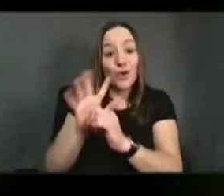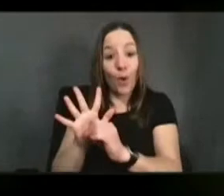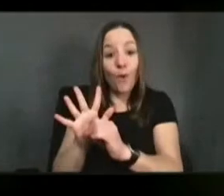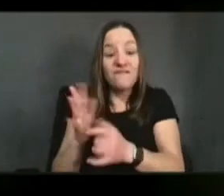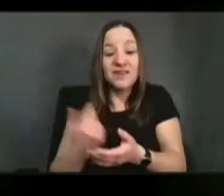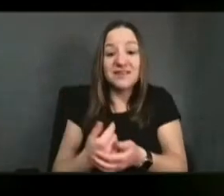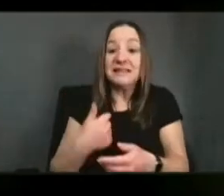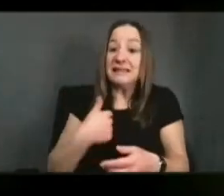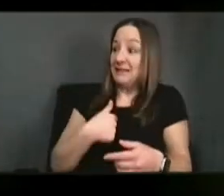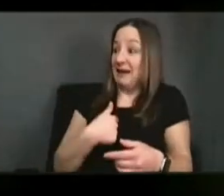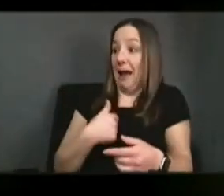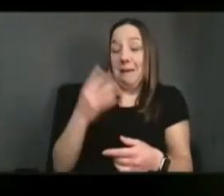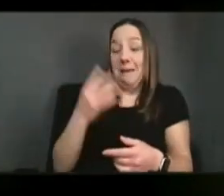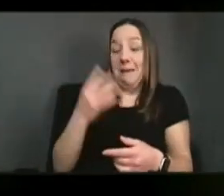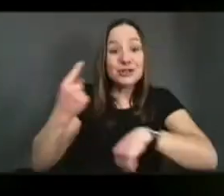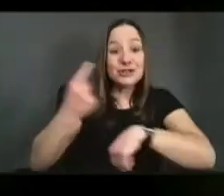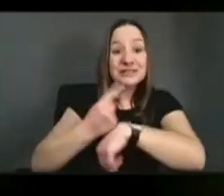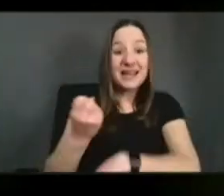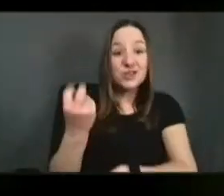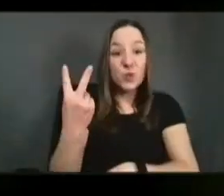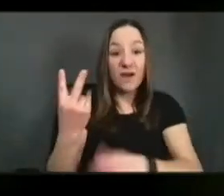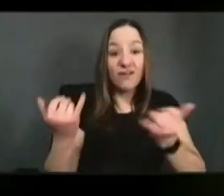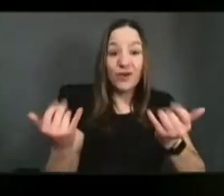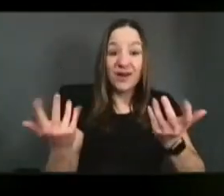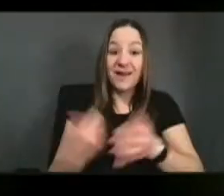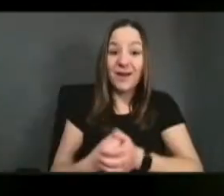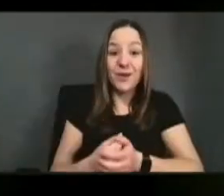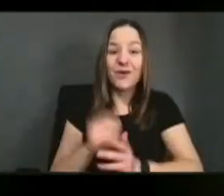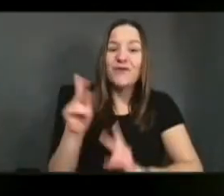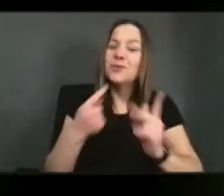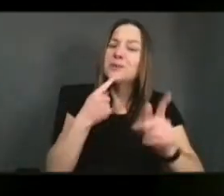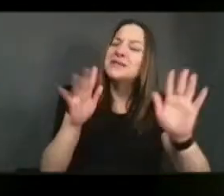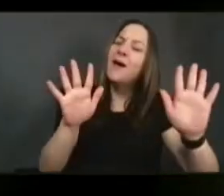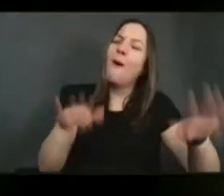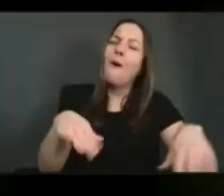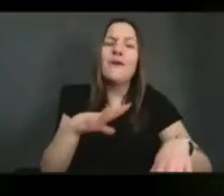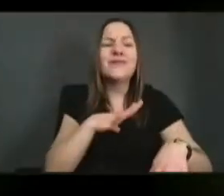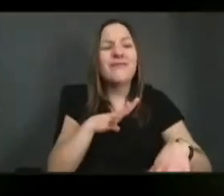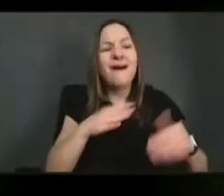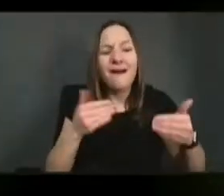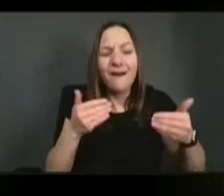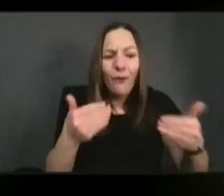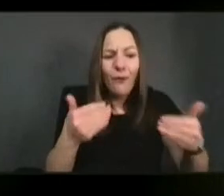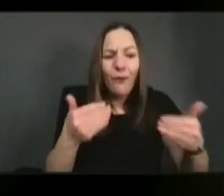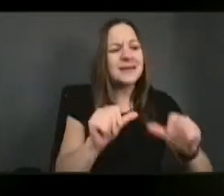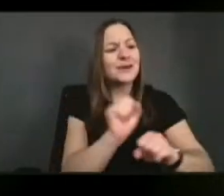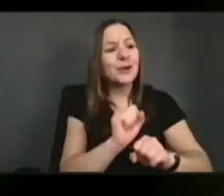they 12. So for people say, five days and you're fine. Just go